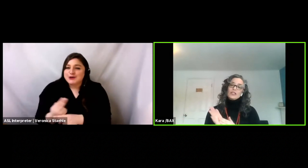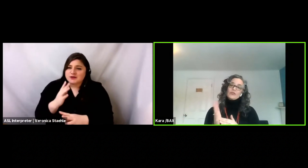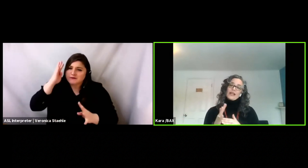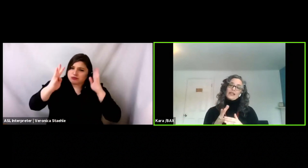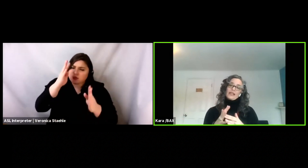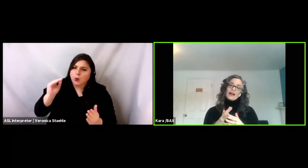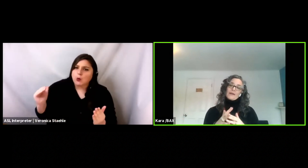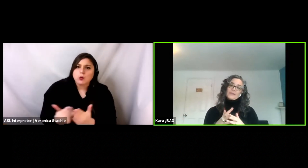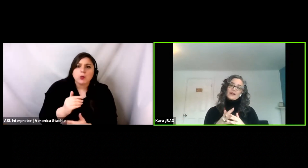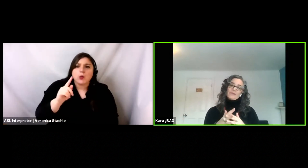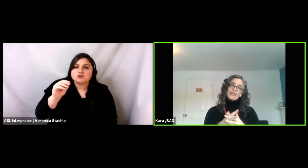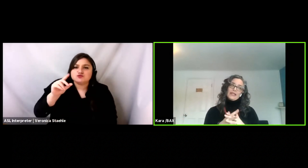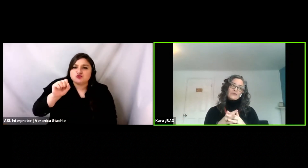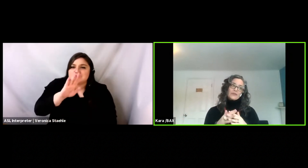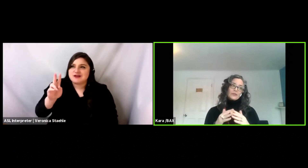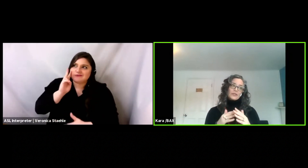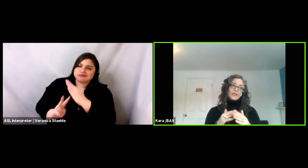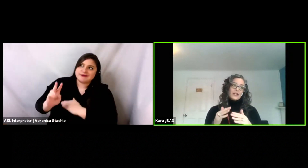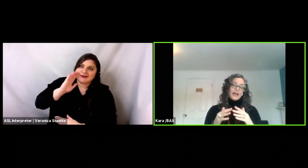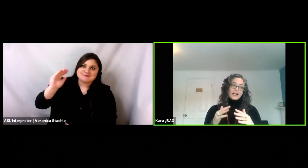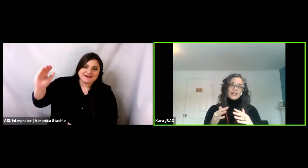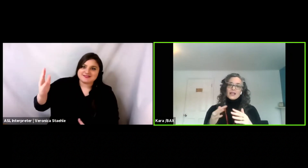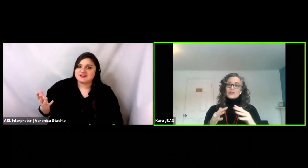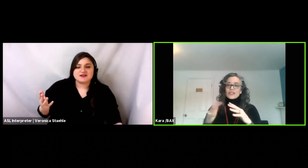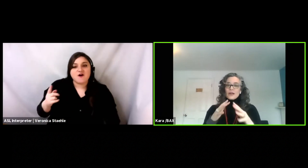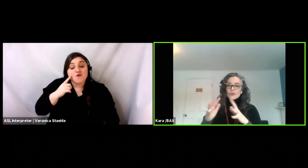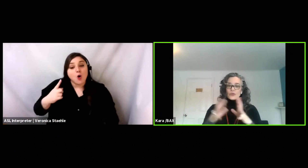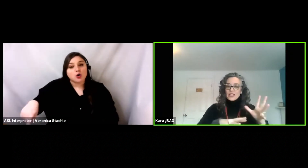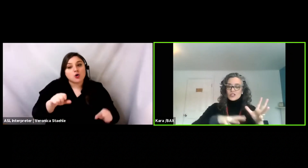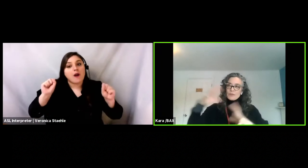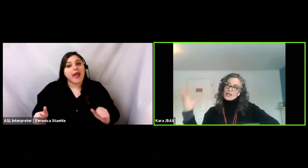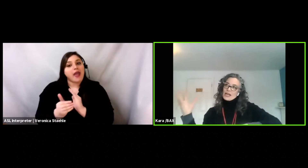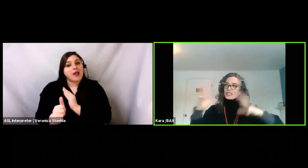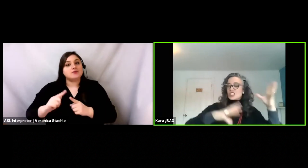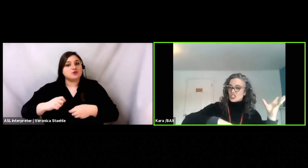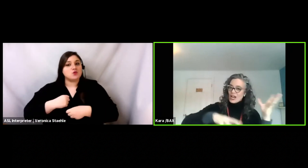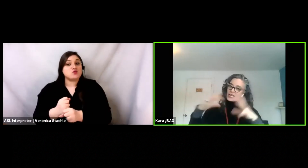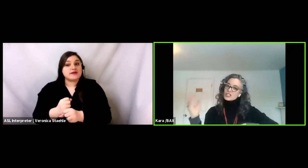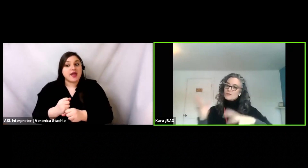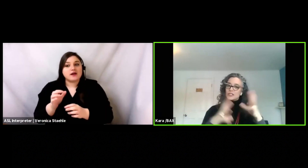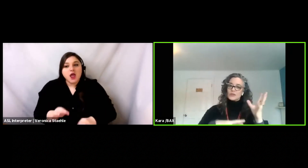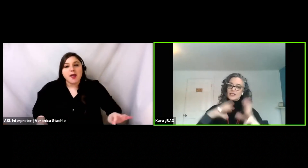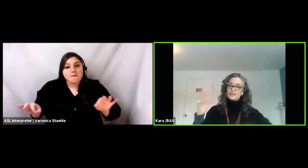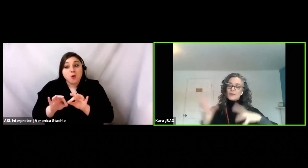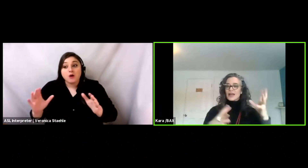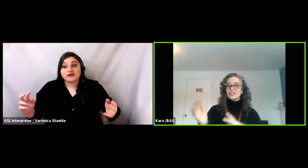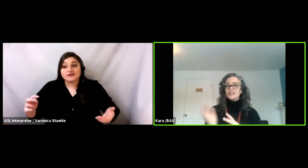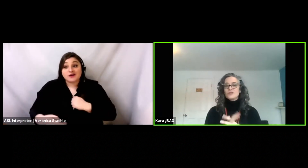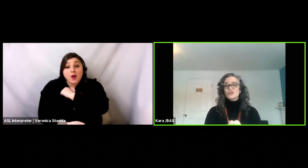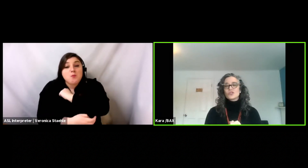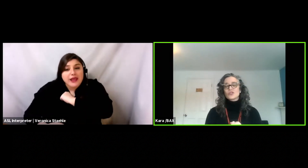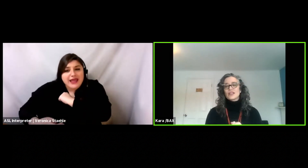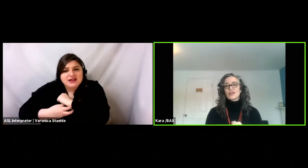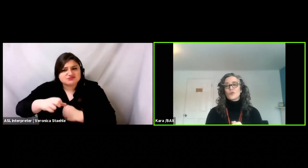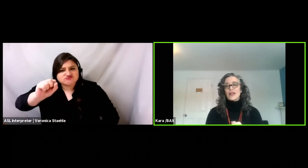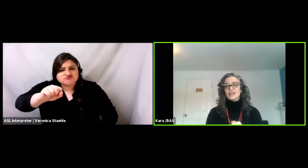creating a meaningful, not only a bridge but an exchange between the past and the future in a way